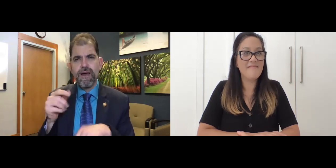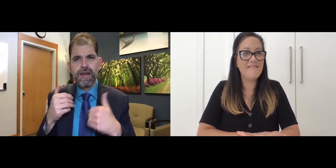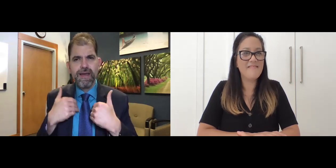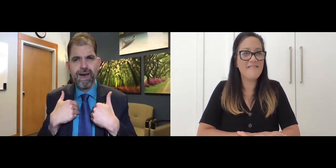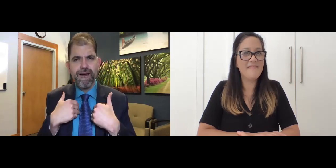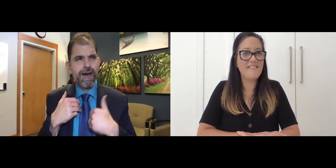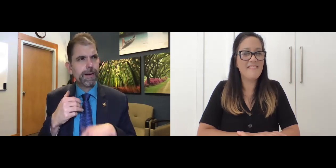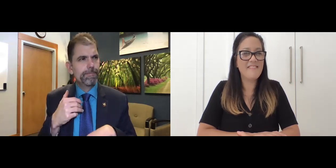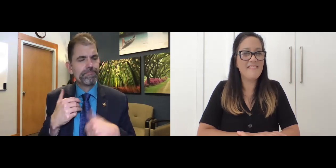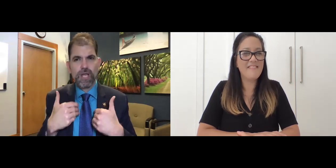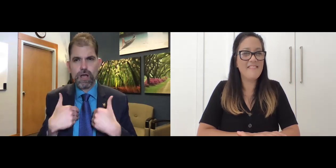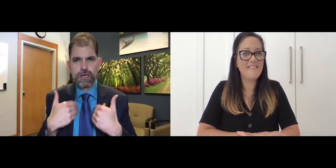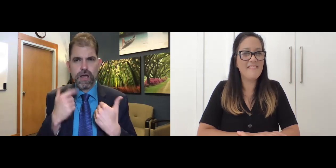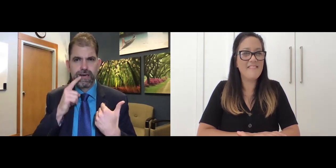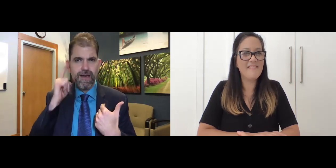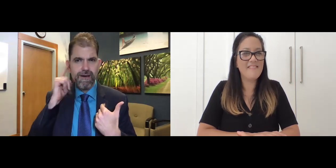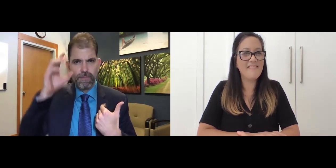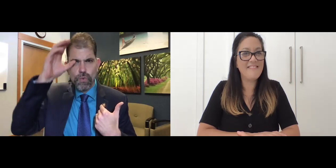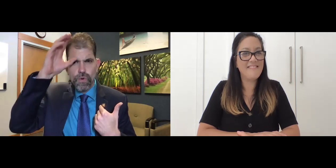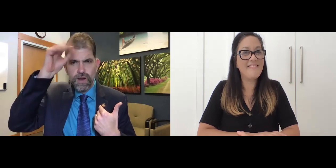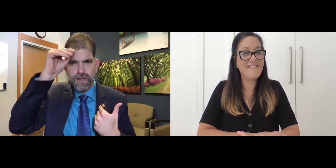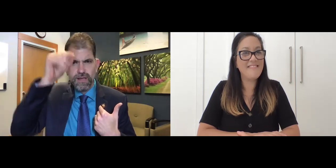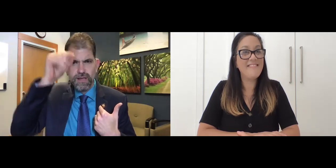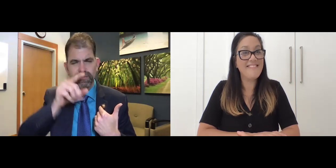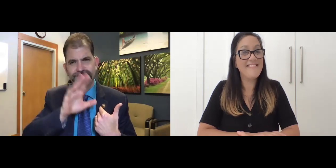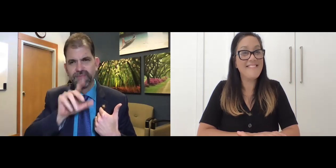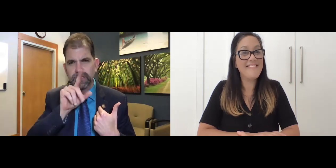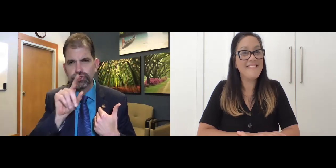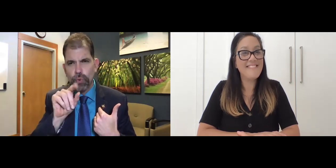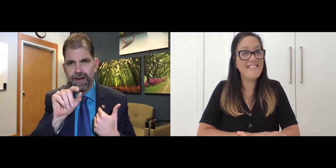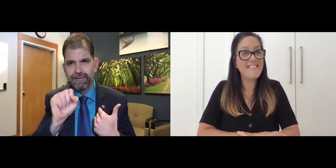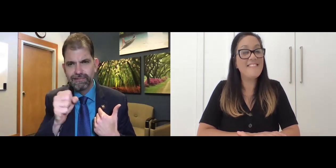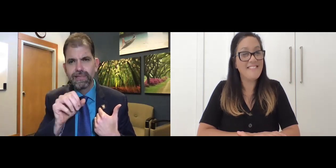A patient that had cultural linguistic abilities,